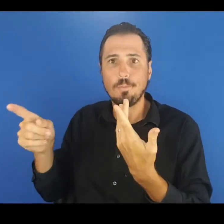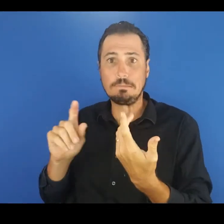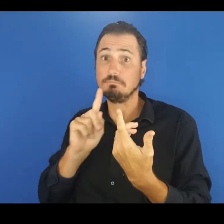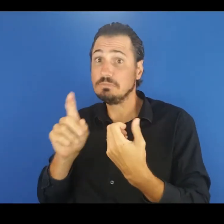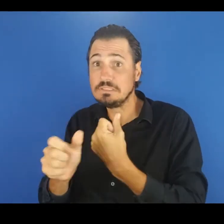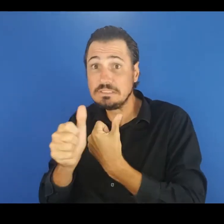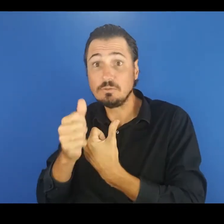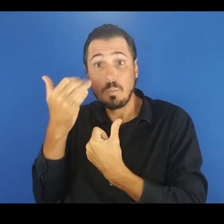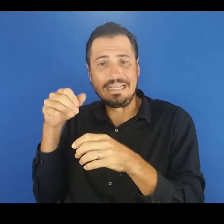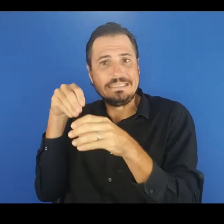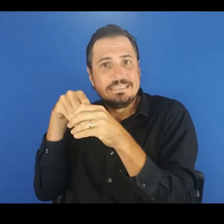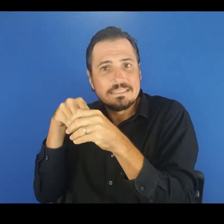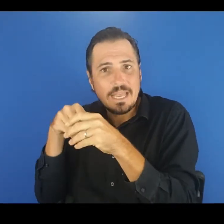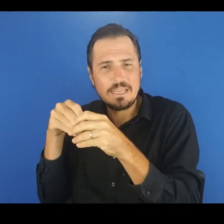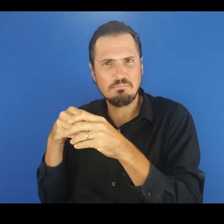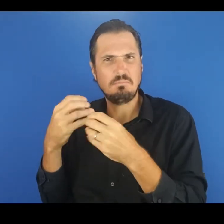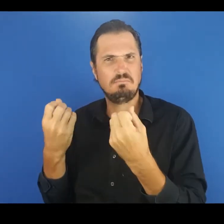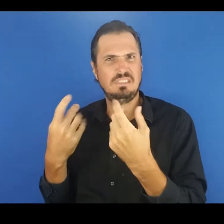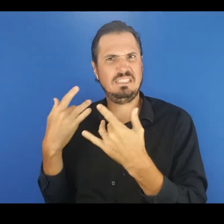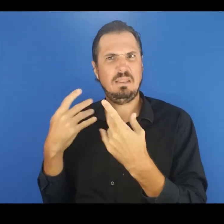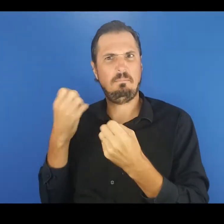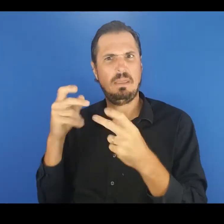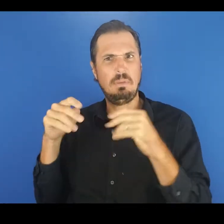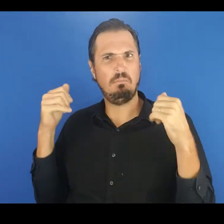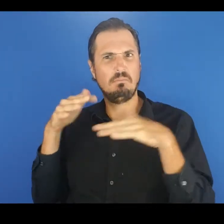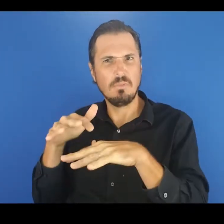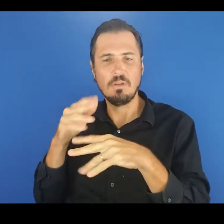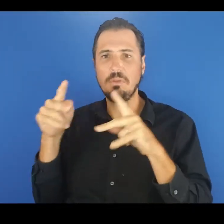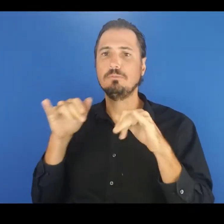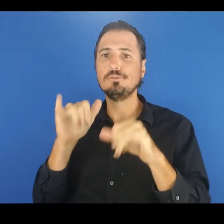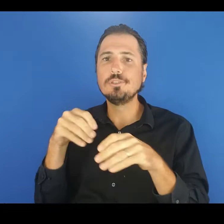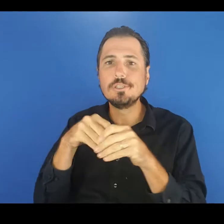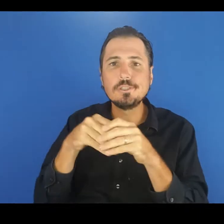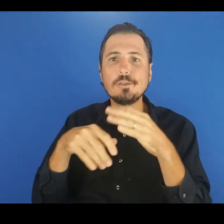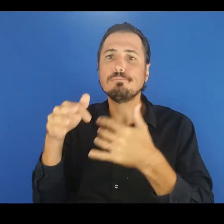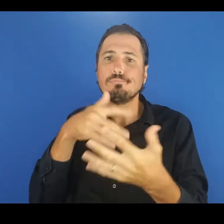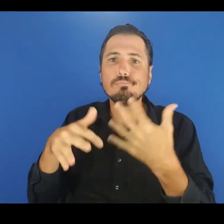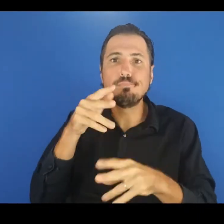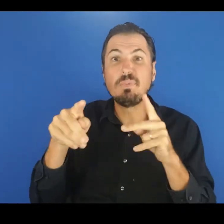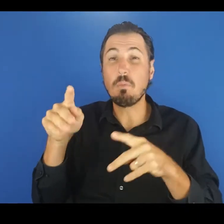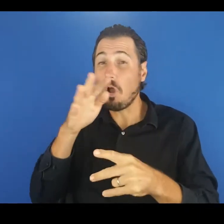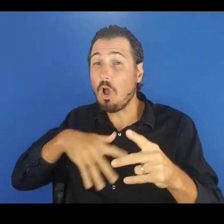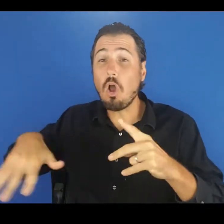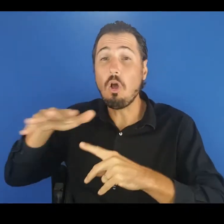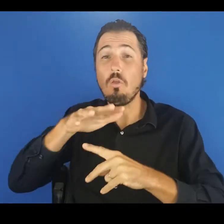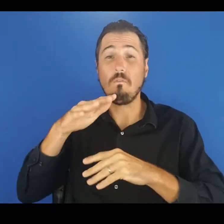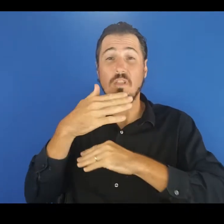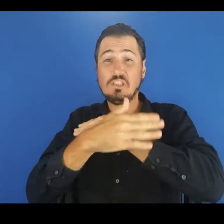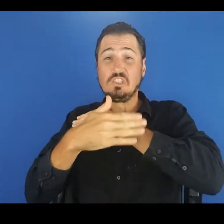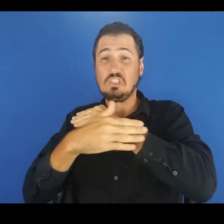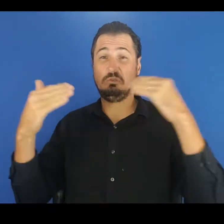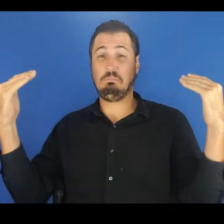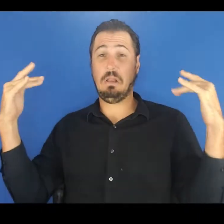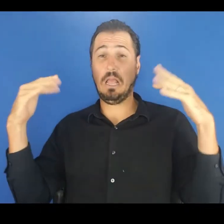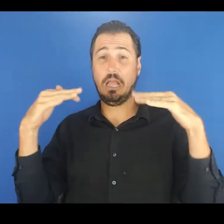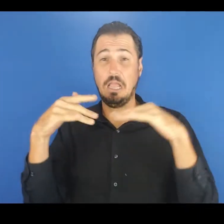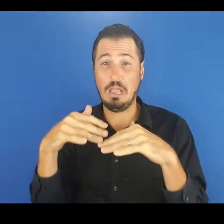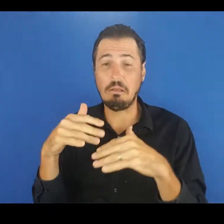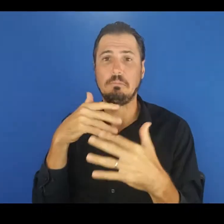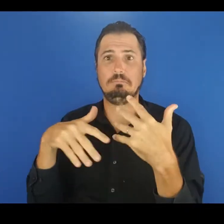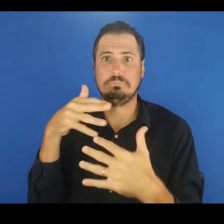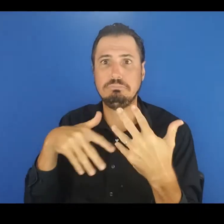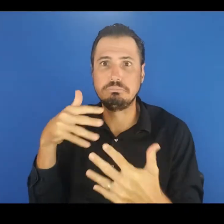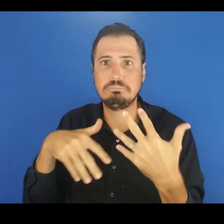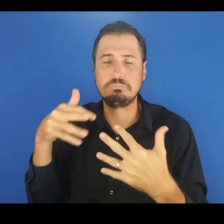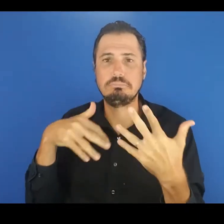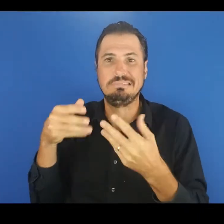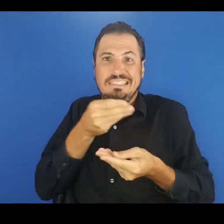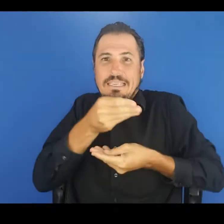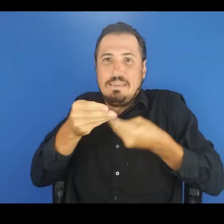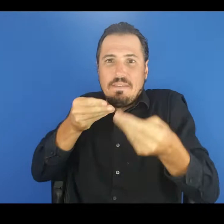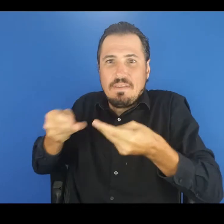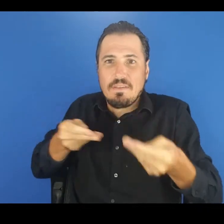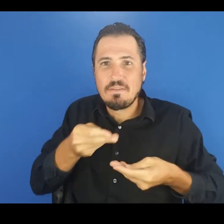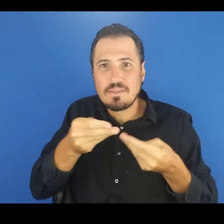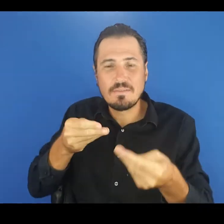Visitors usually stay indoors for a long time. They mingle with others from all over the country, including from states where COVID and the Delta variant are spreading rapidly